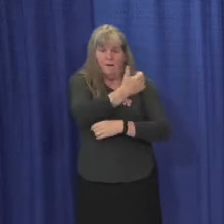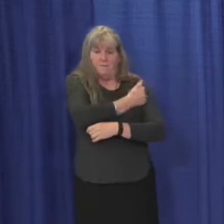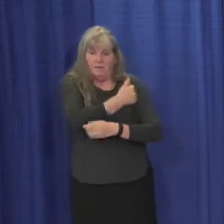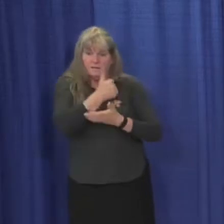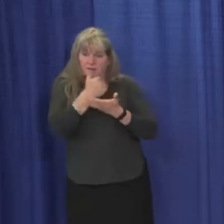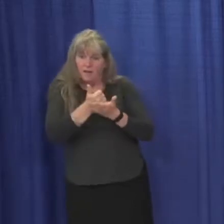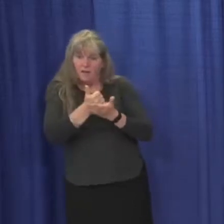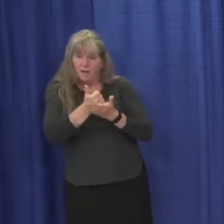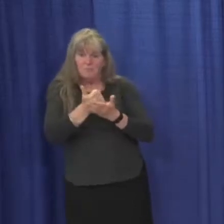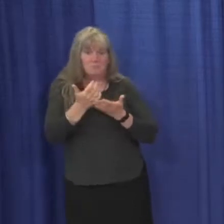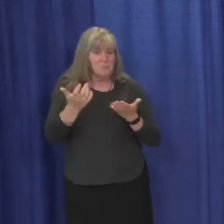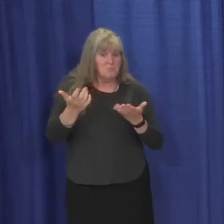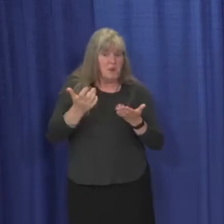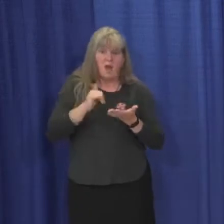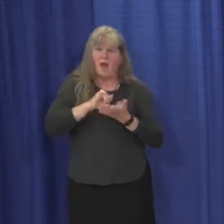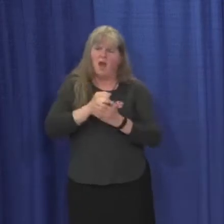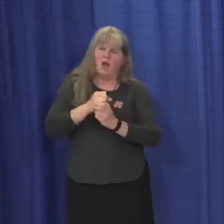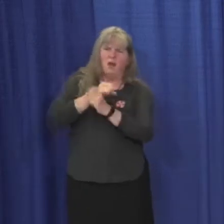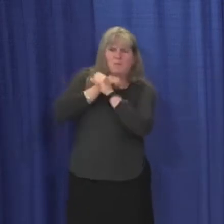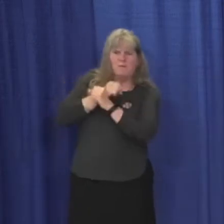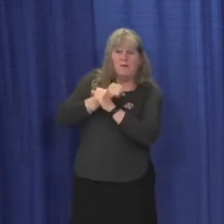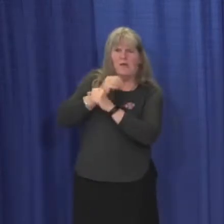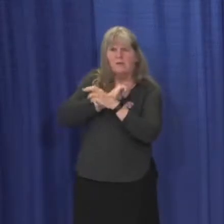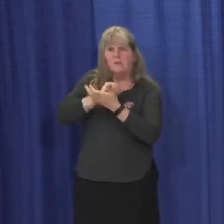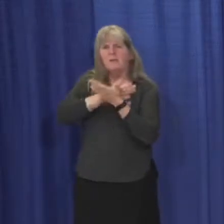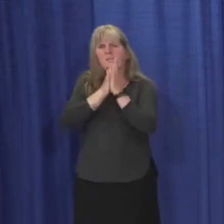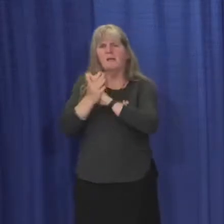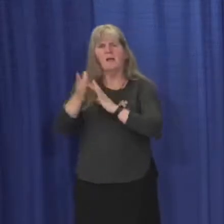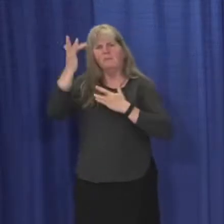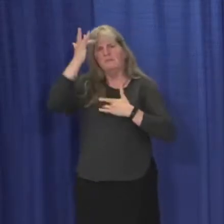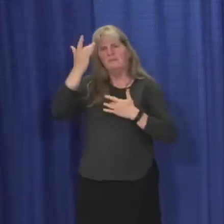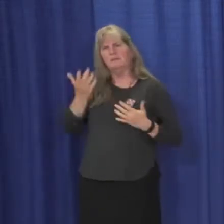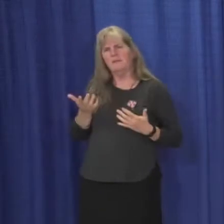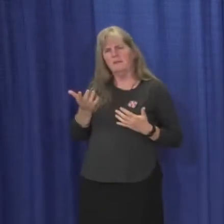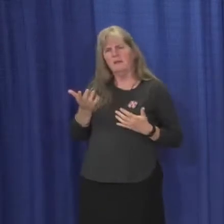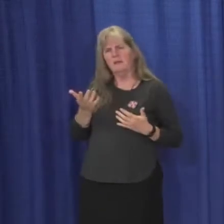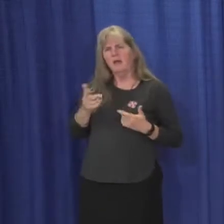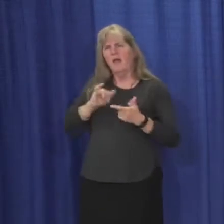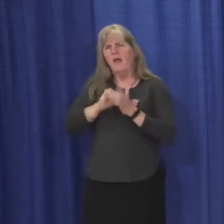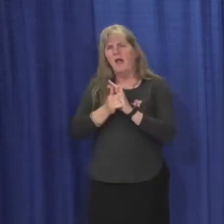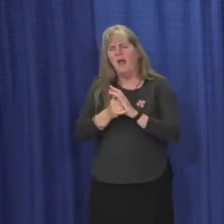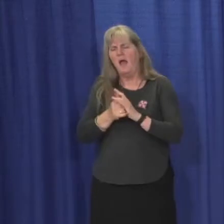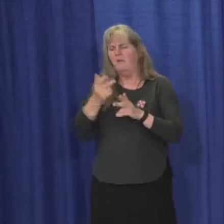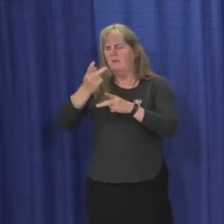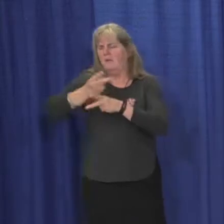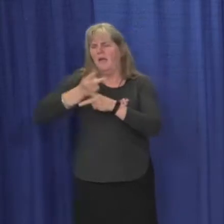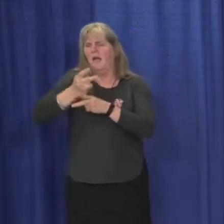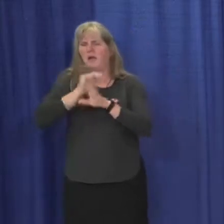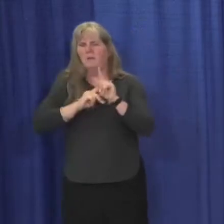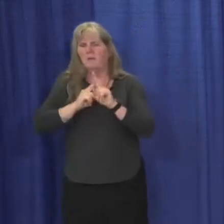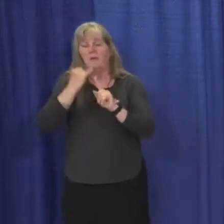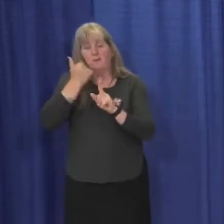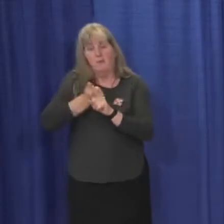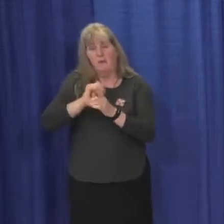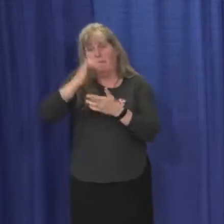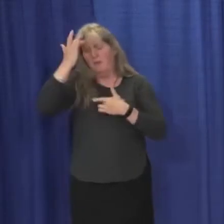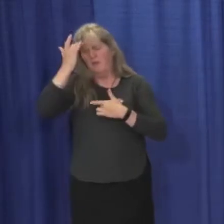How was vaccine helping us. And how are we taking care